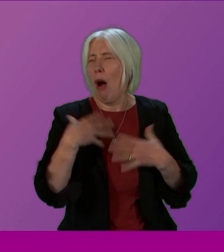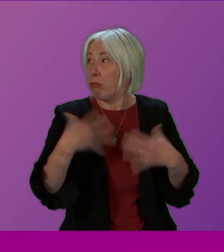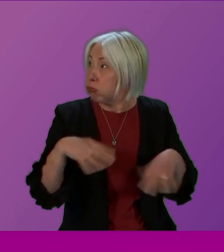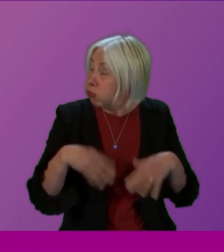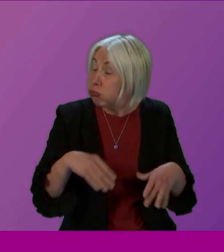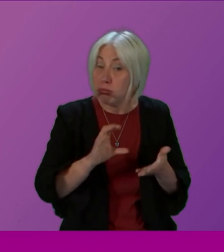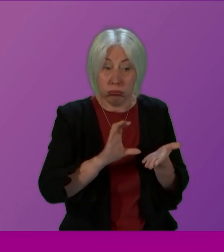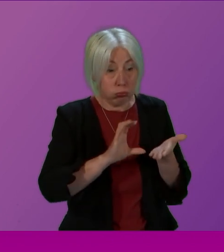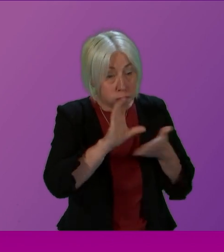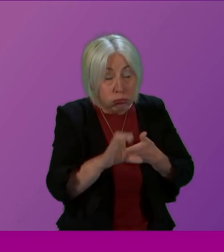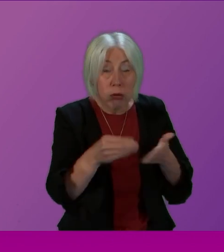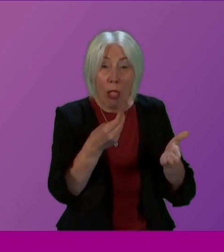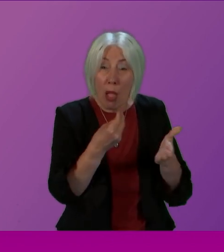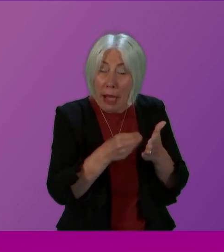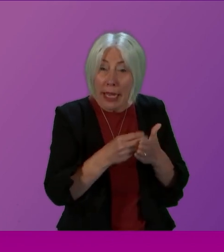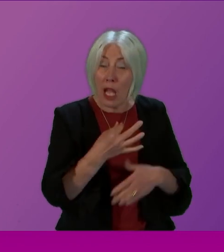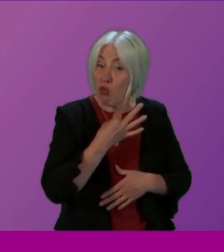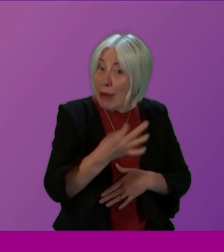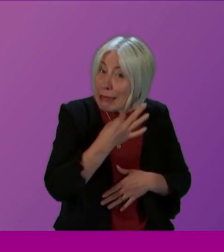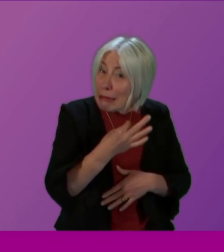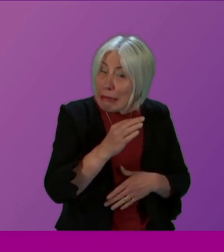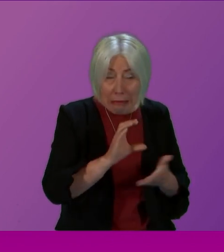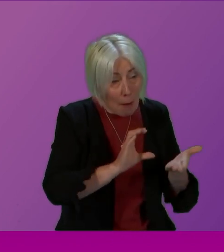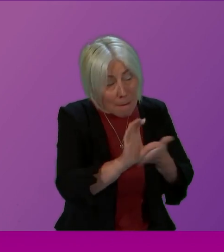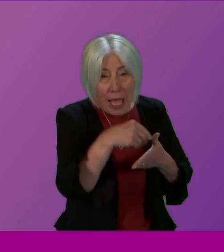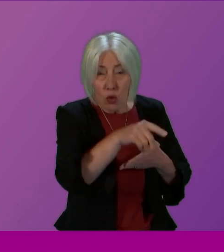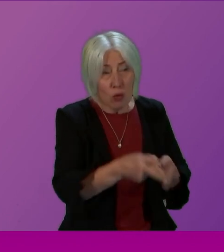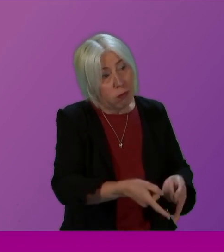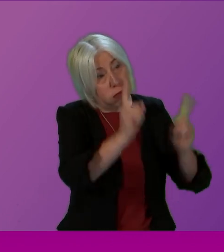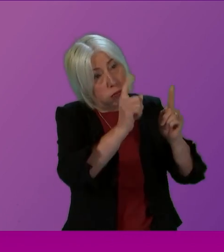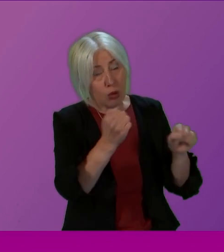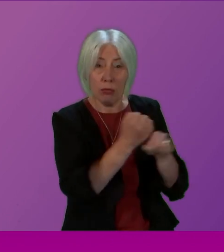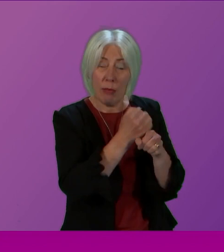which are to be paid to ferry bosses for failure, in jeopardy.